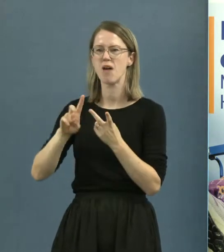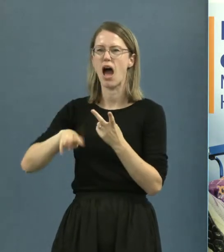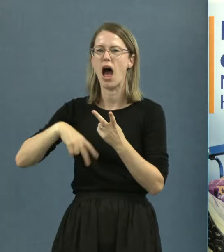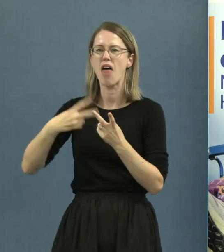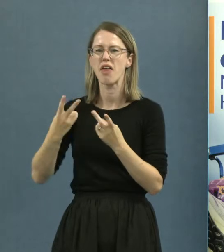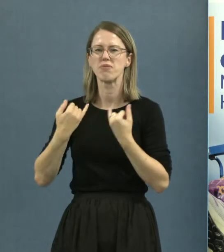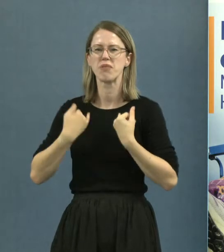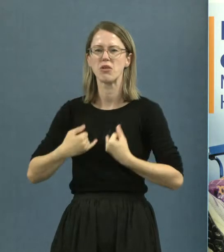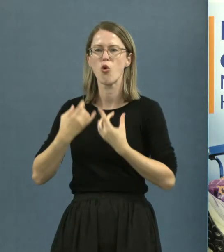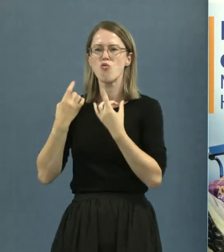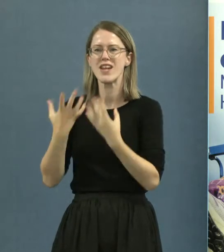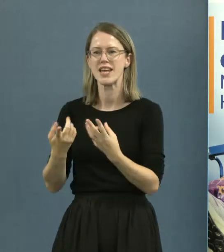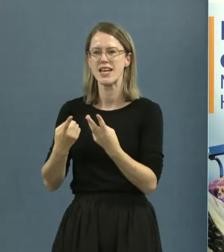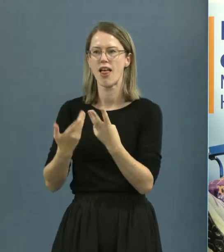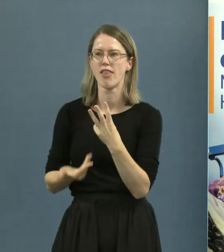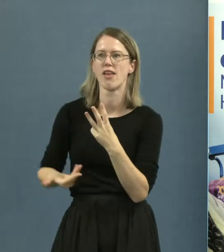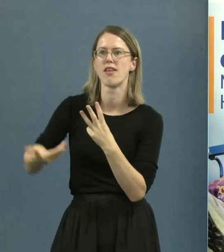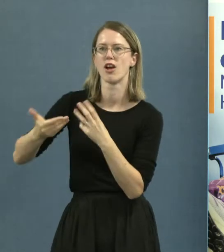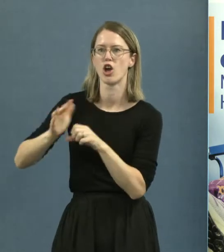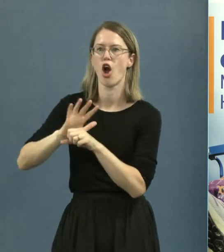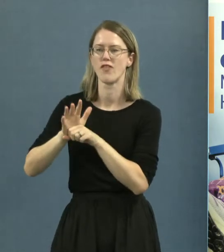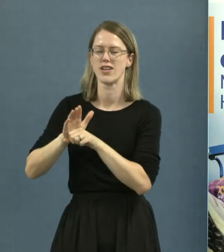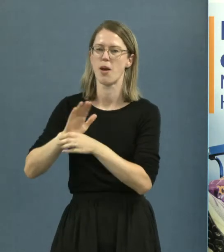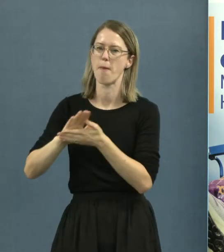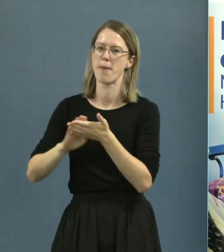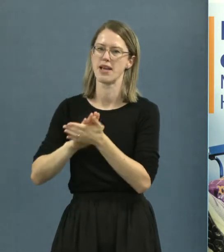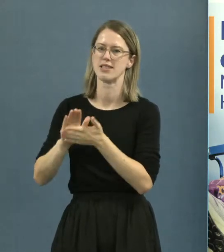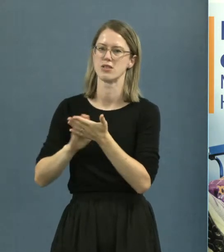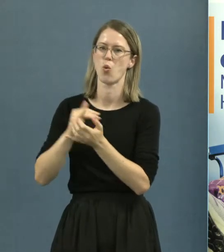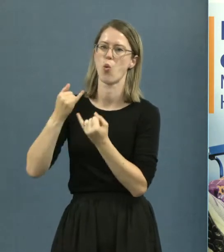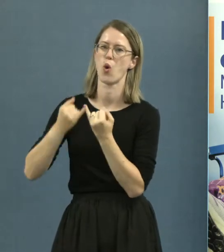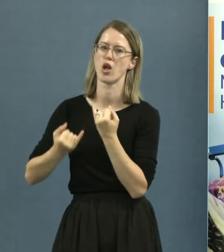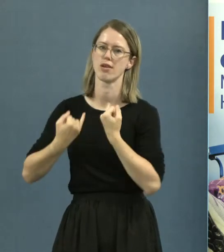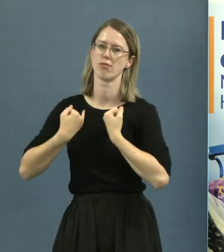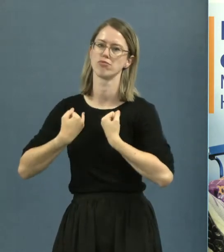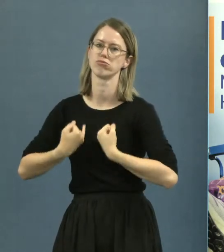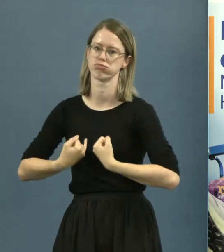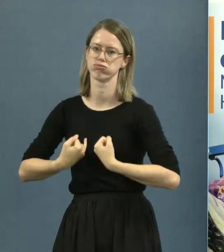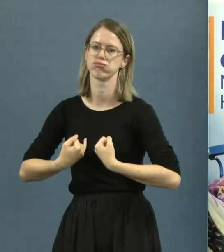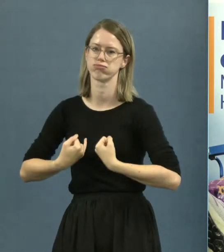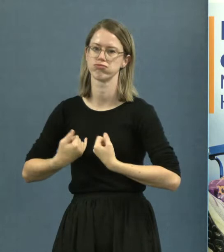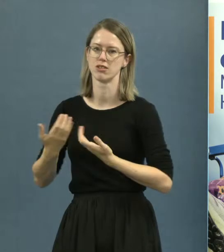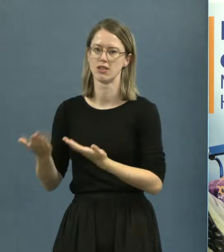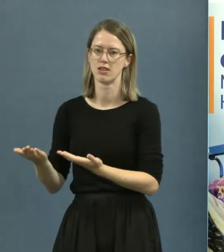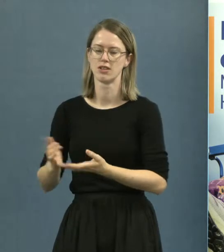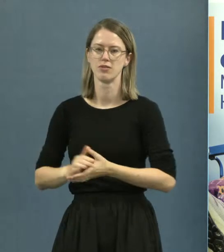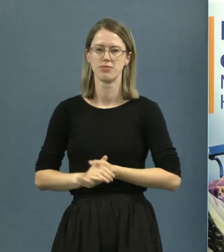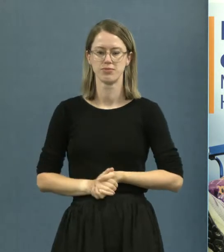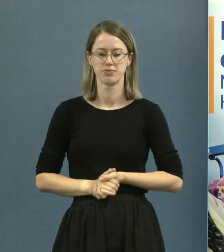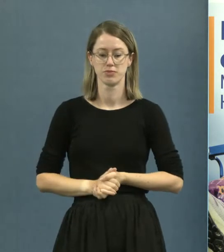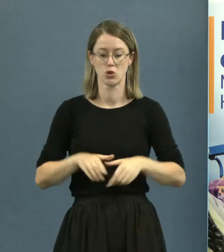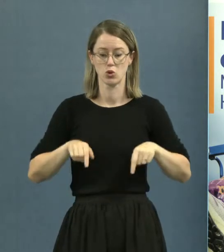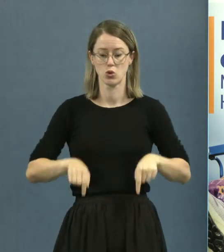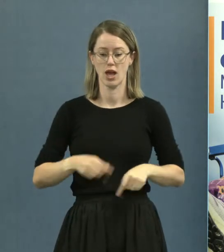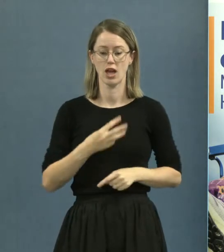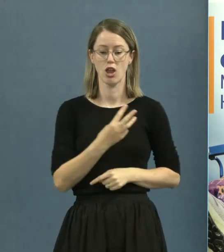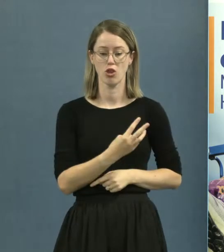have other pre-existing conditions that heighten their